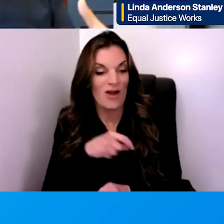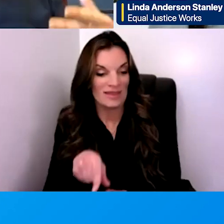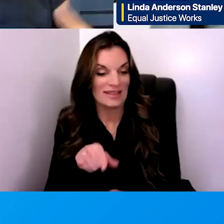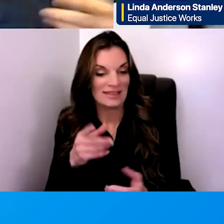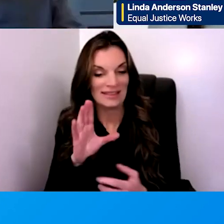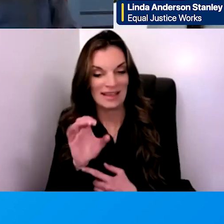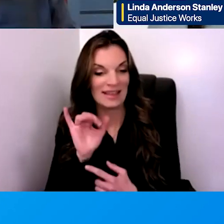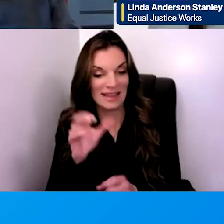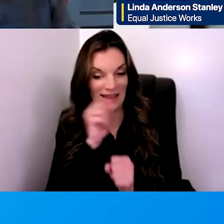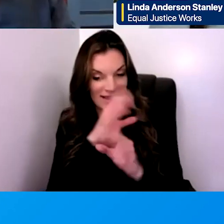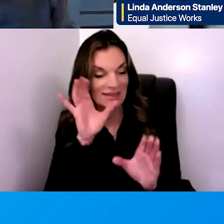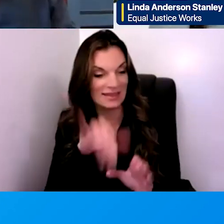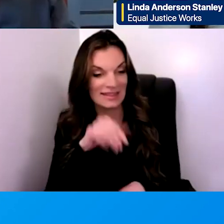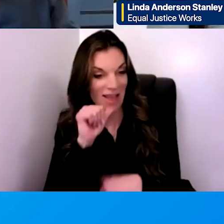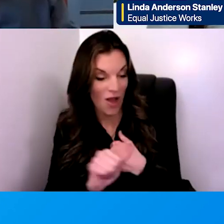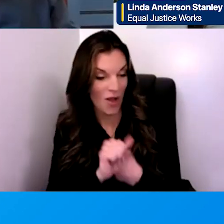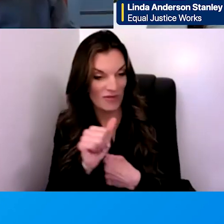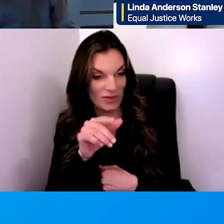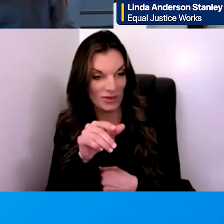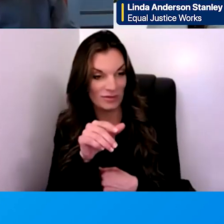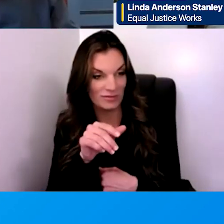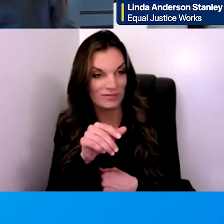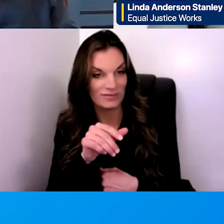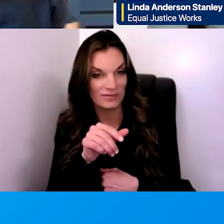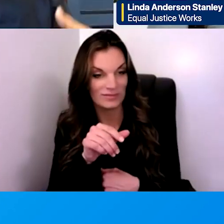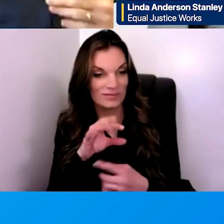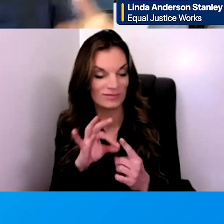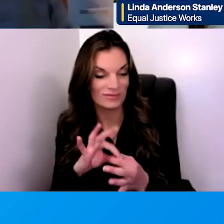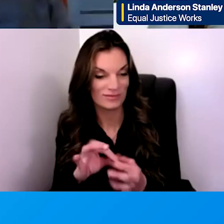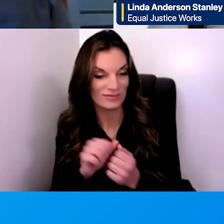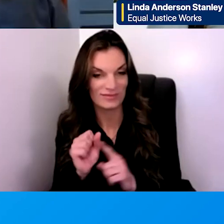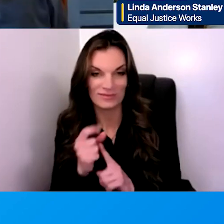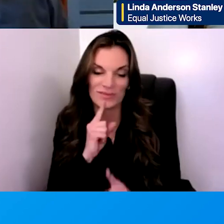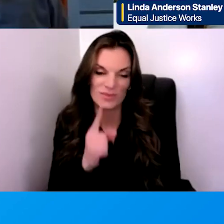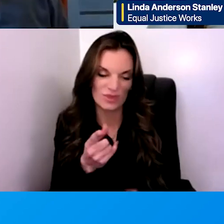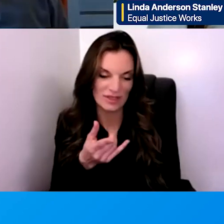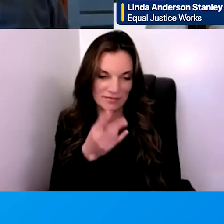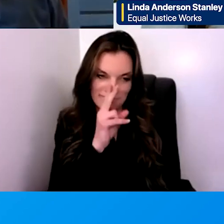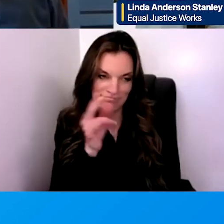that would not be a harmful position to be in under such circumstances was kind of unfathomable.